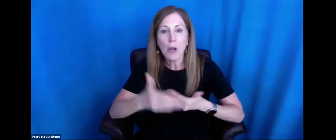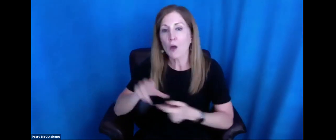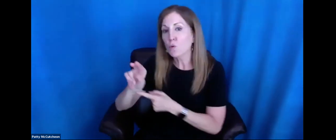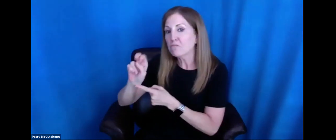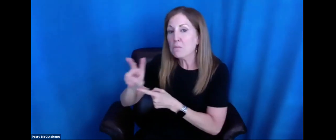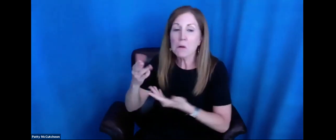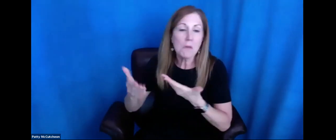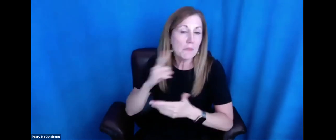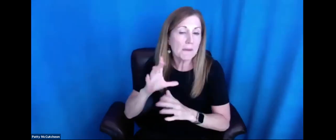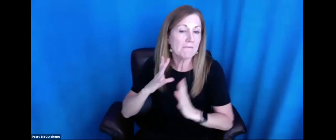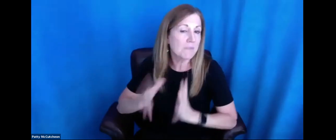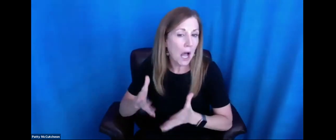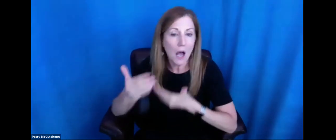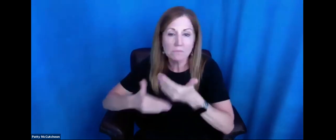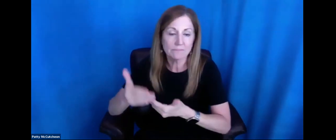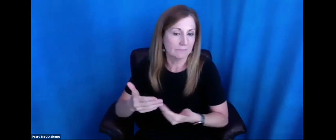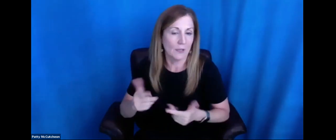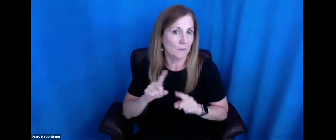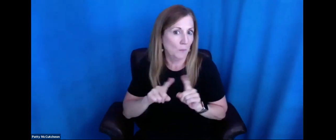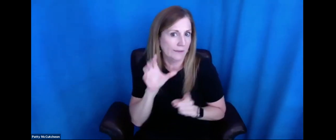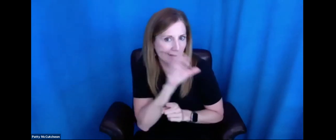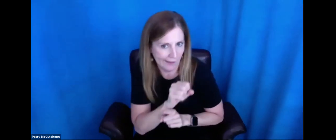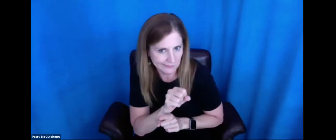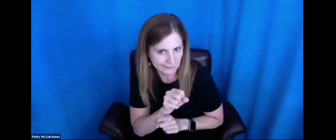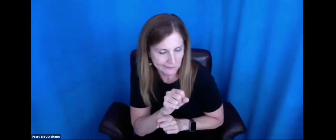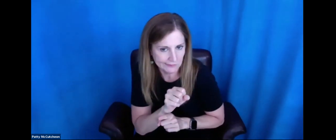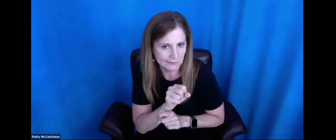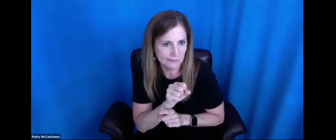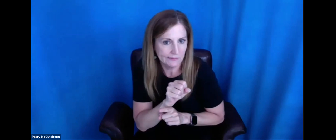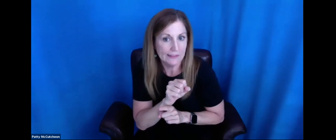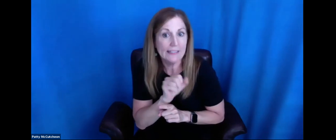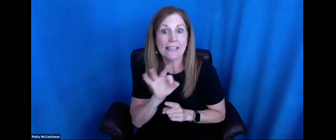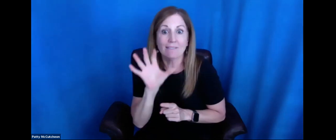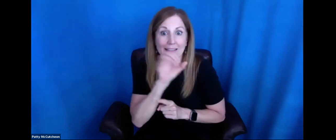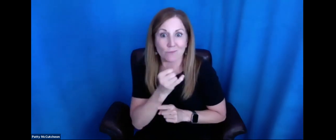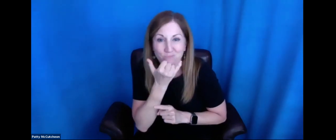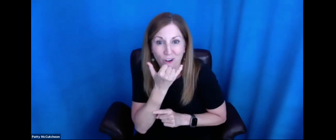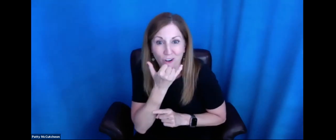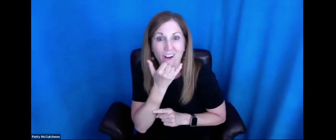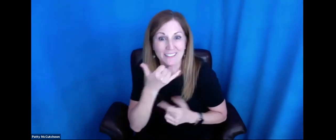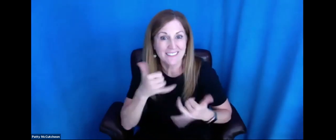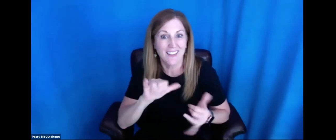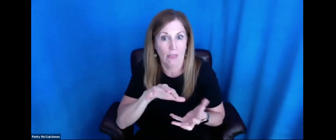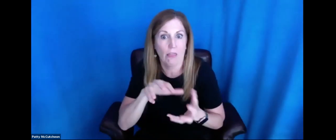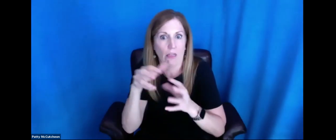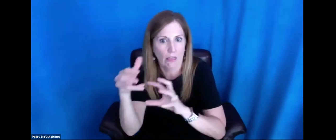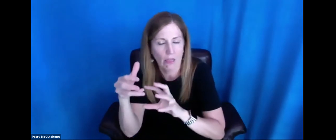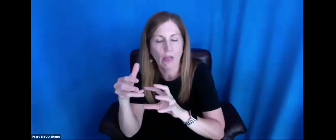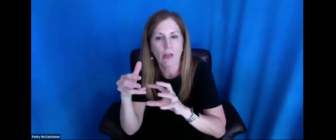But if we make that guess and we guess wrong, then we're in big trouble, not only from the standpoint